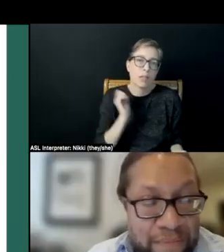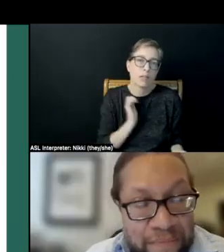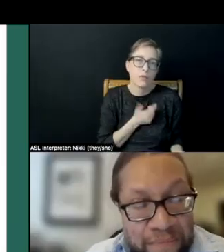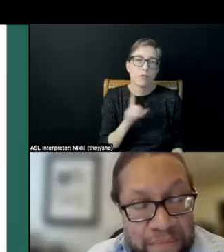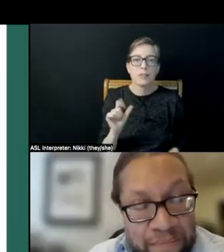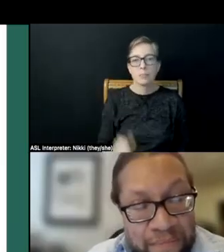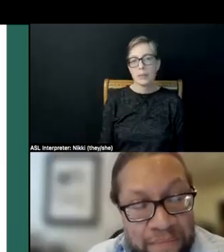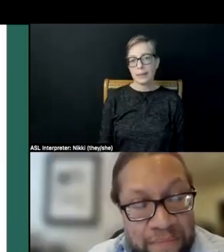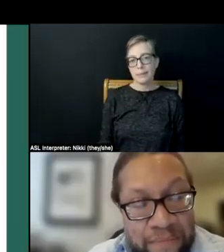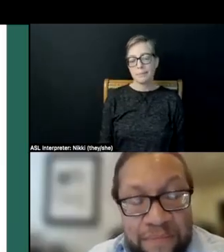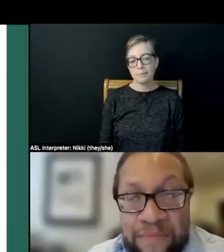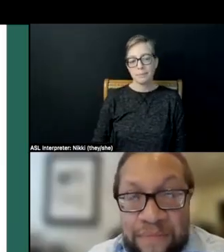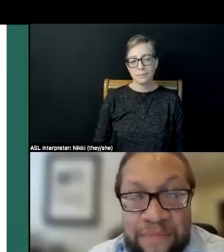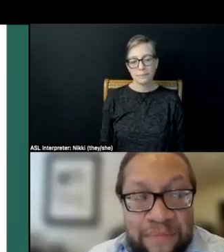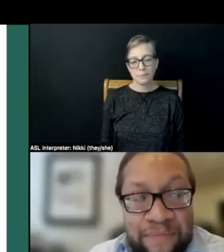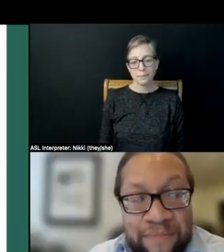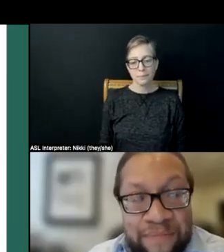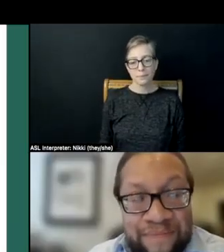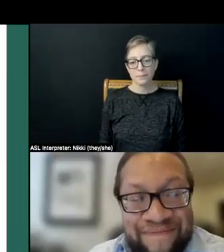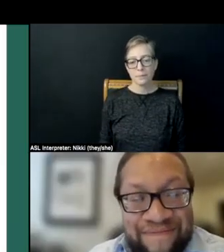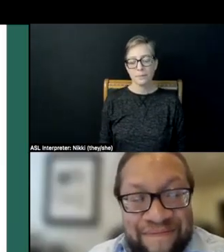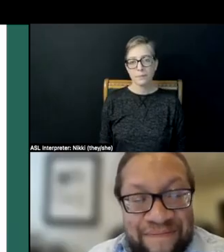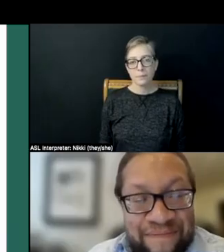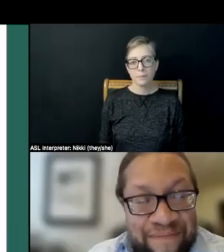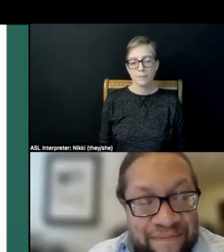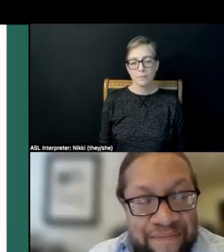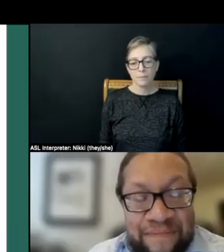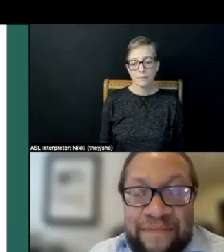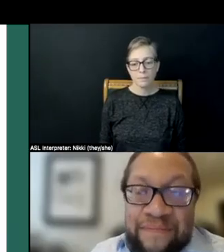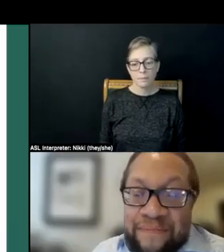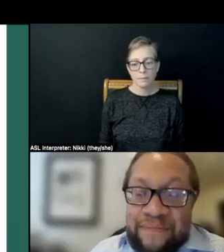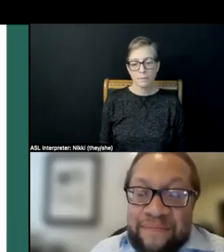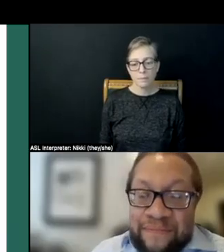Patrick, thank you so much for sharing your story,